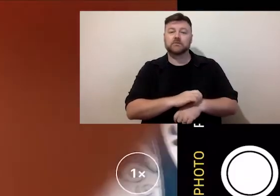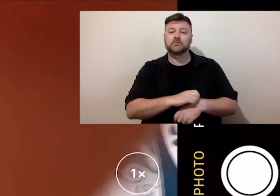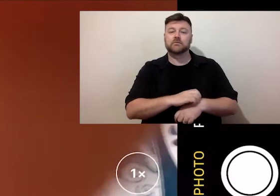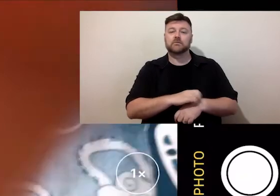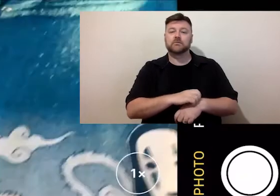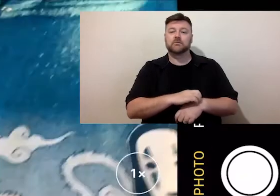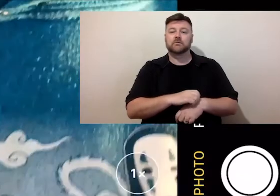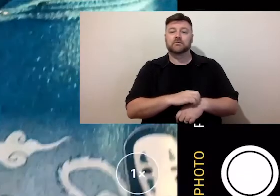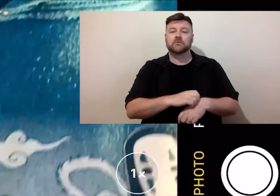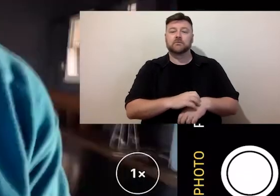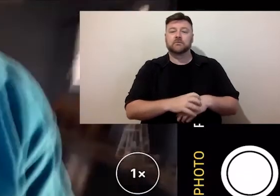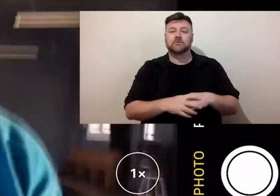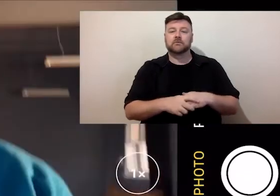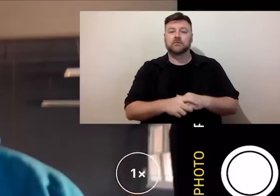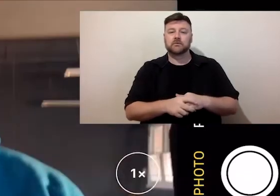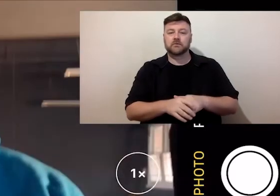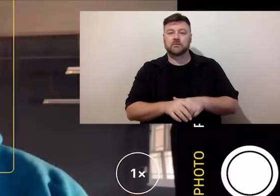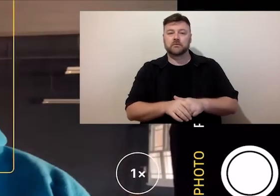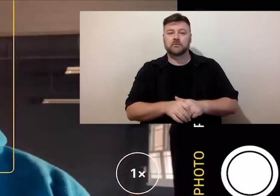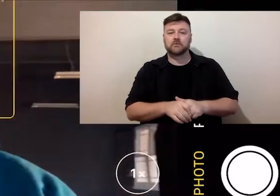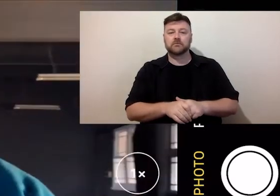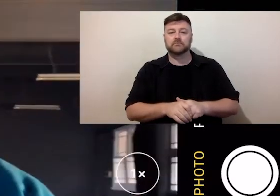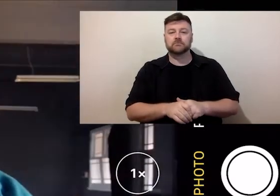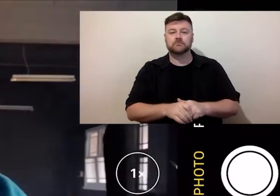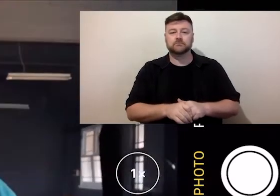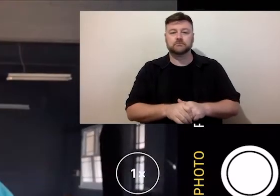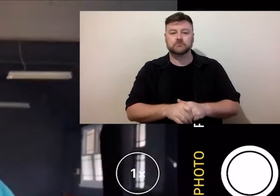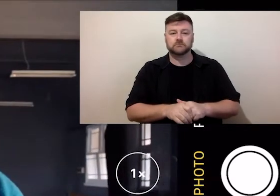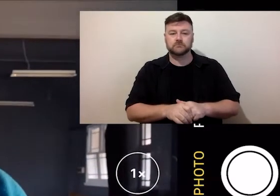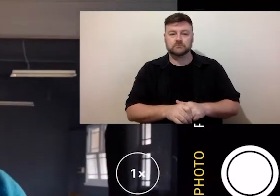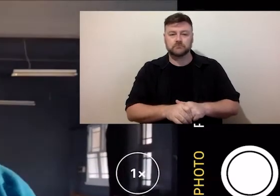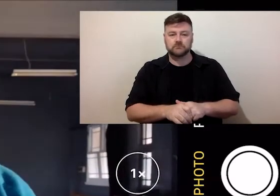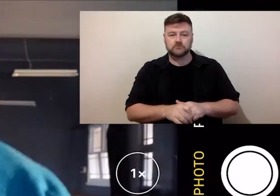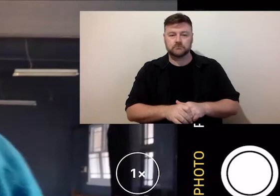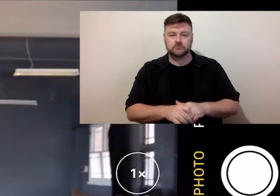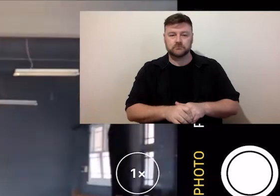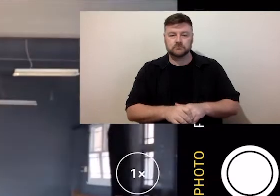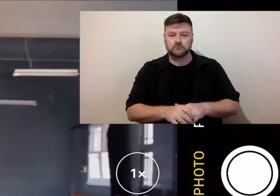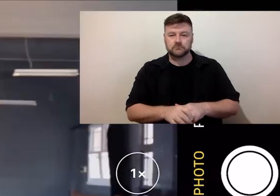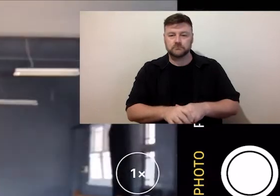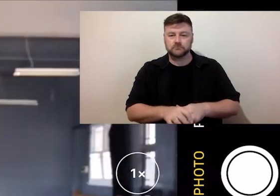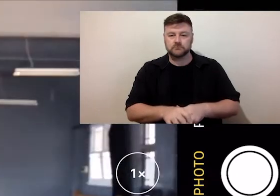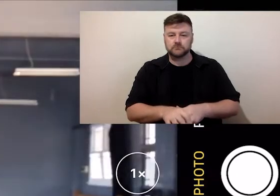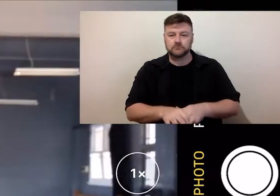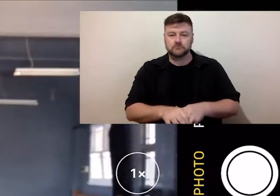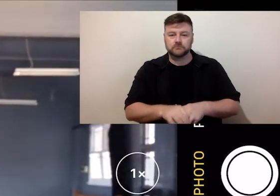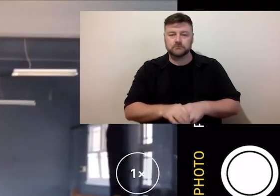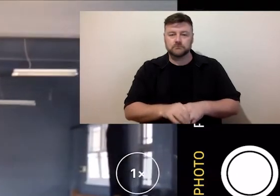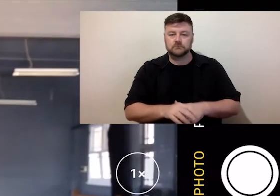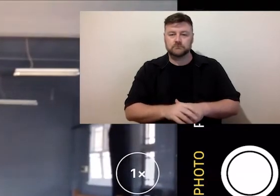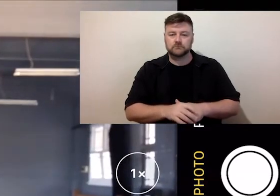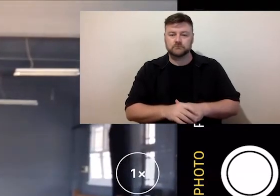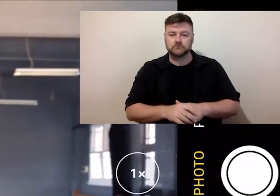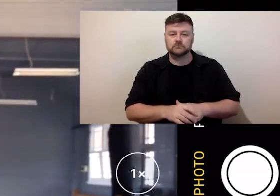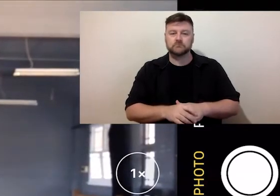Put the timer on...